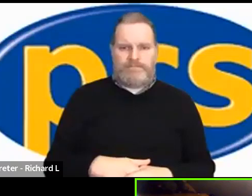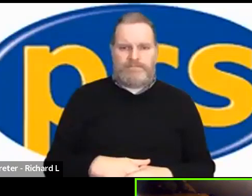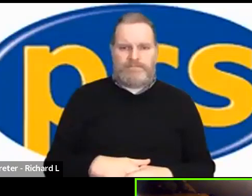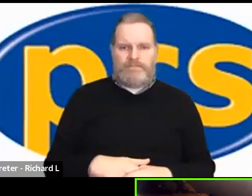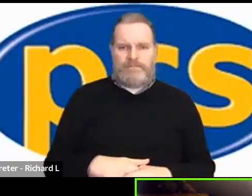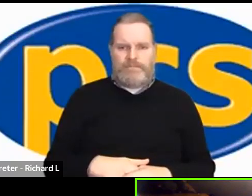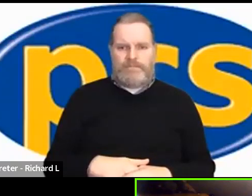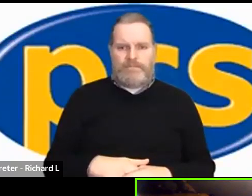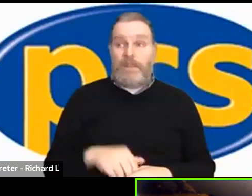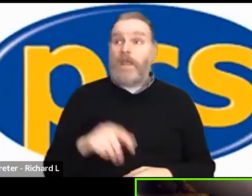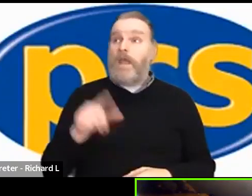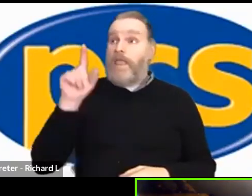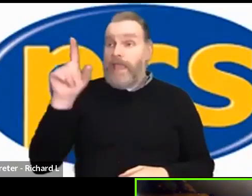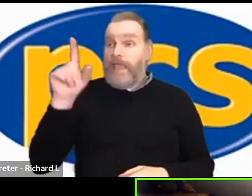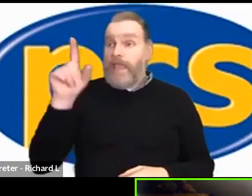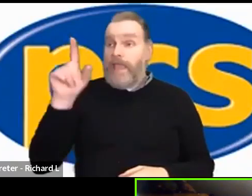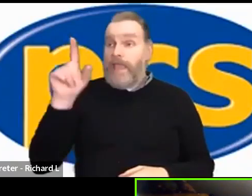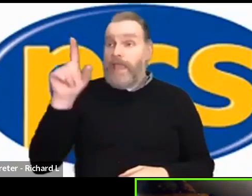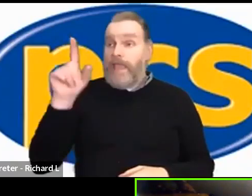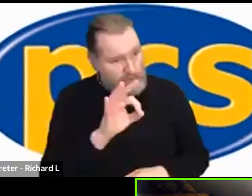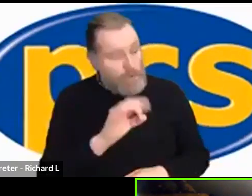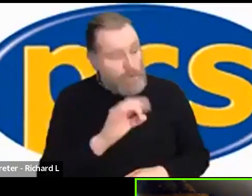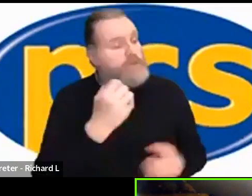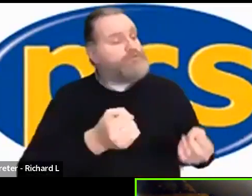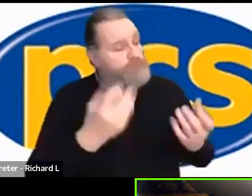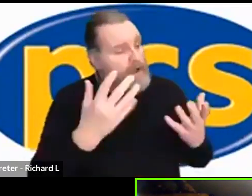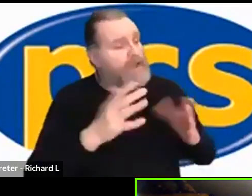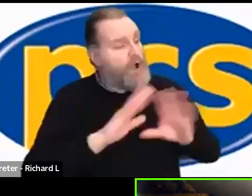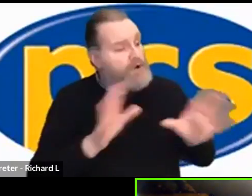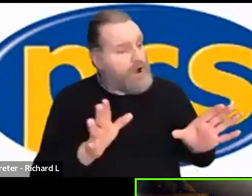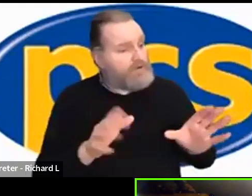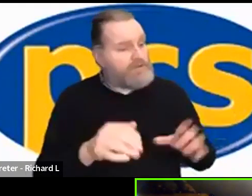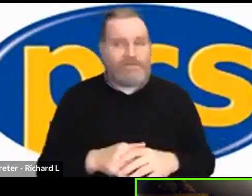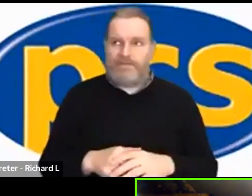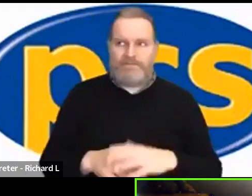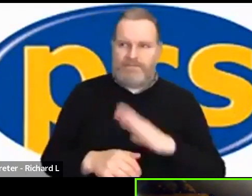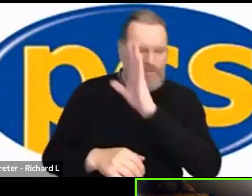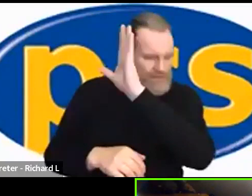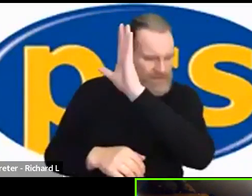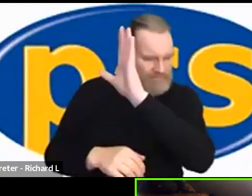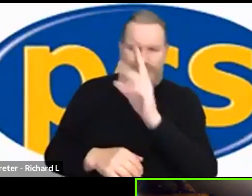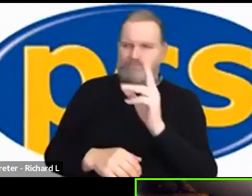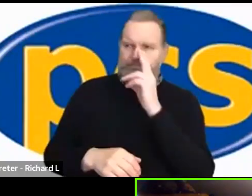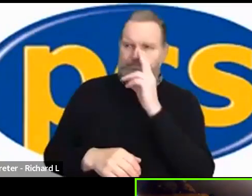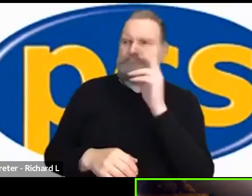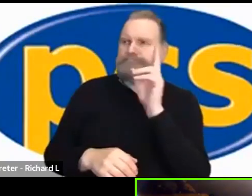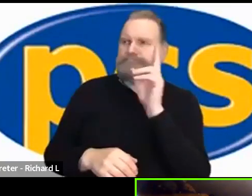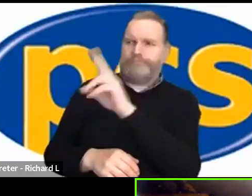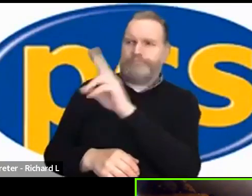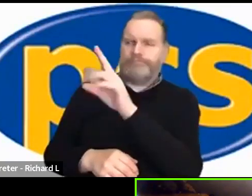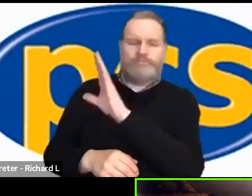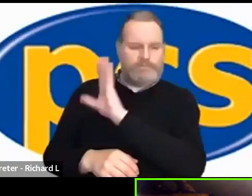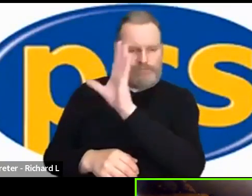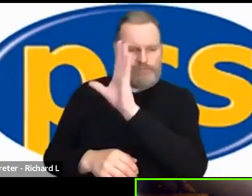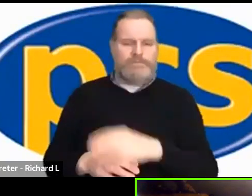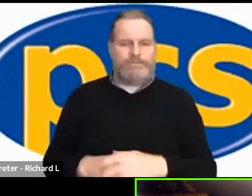a can can perfectly entitled to ask you what you intend to do. They're not entitled to not entitled to follow you up with the with a welfare check on a strike day.